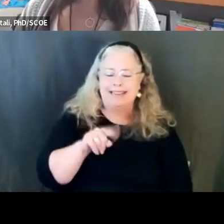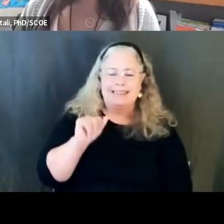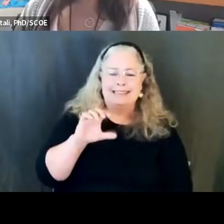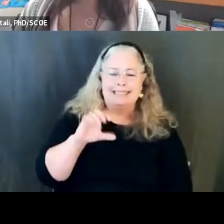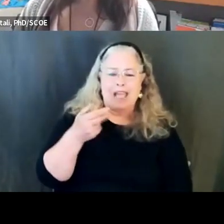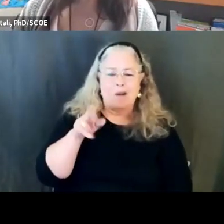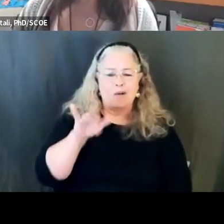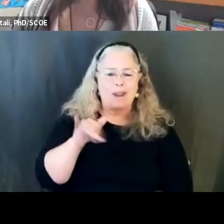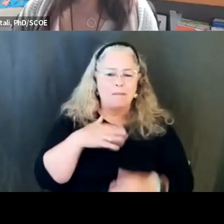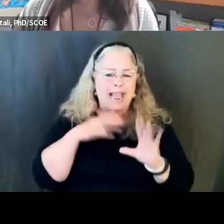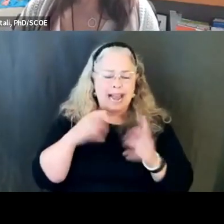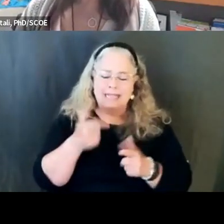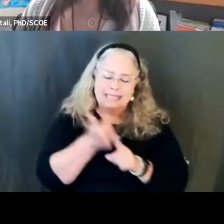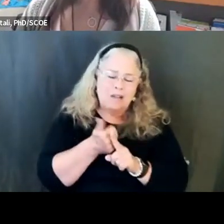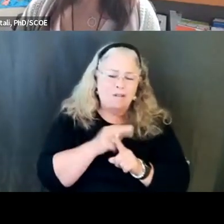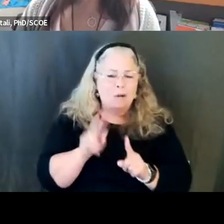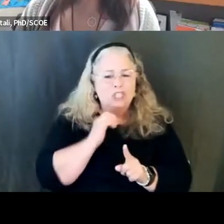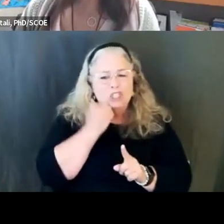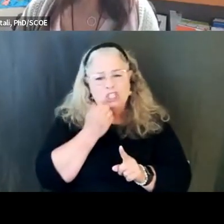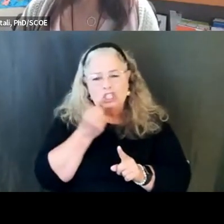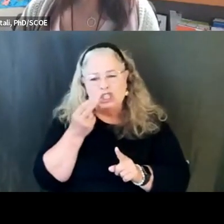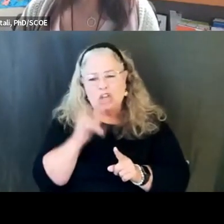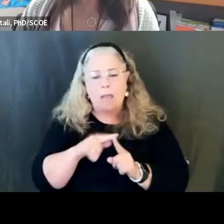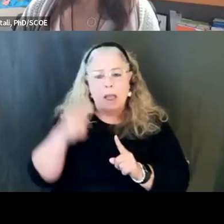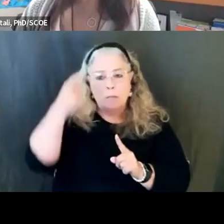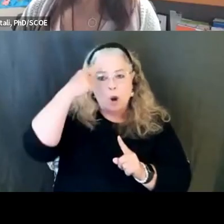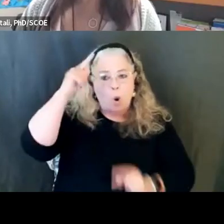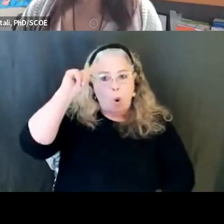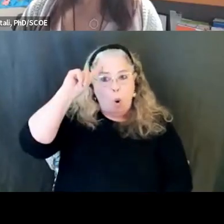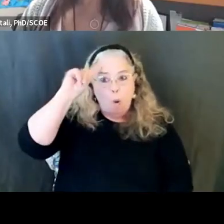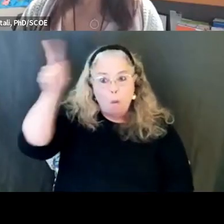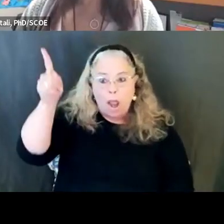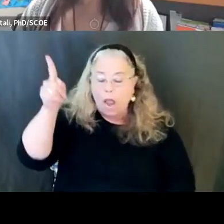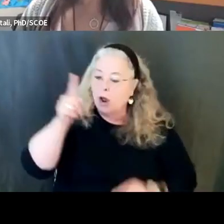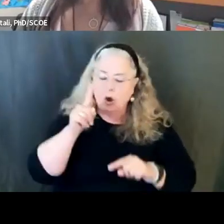who was a shy little person but brilliant in the brain and couldn't find a focus in the classroom